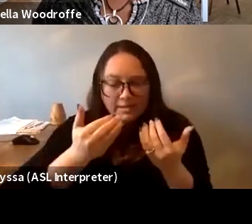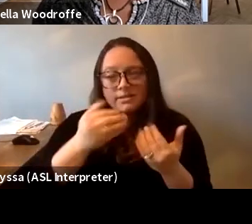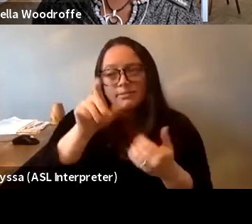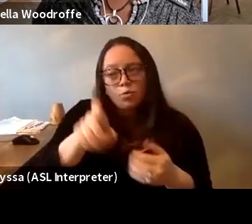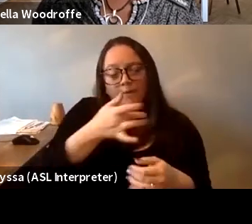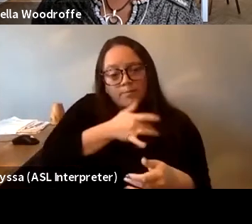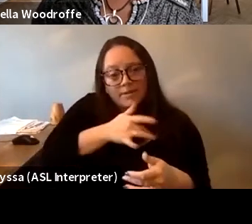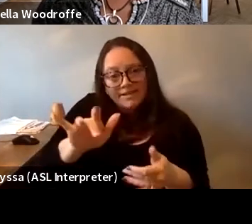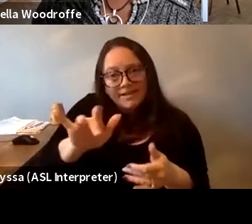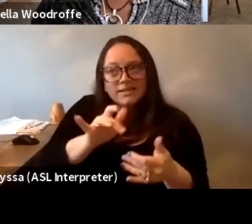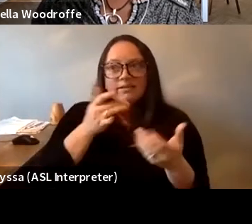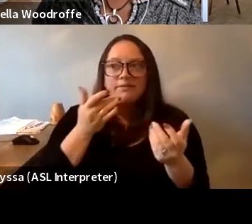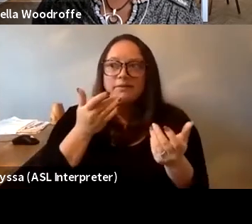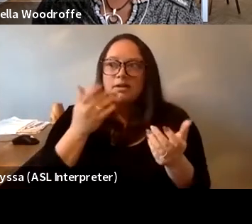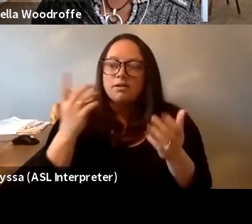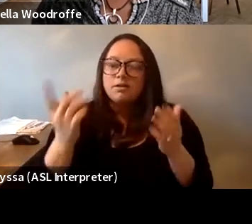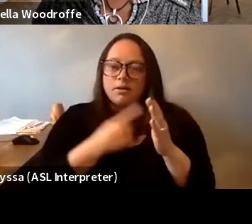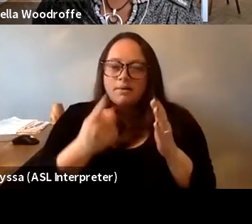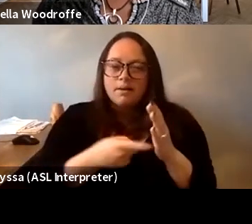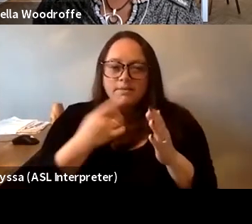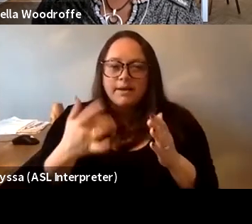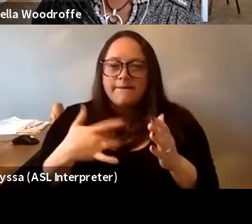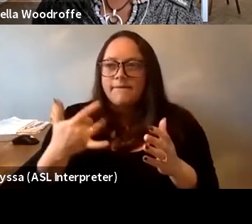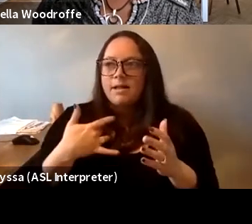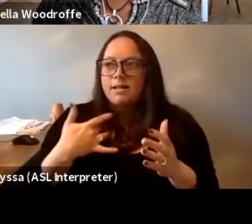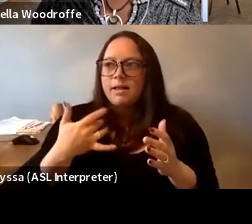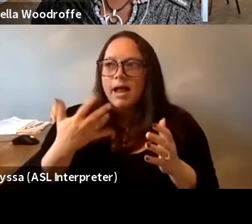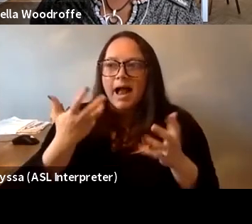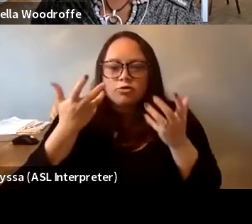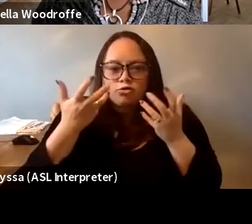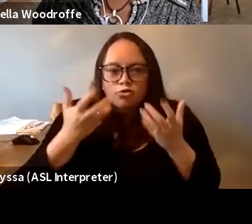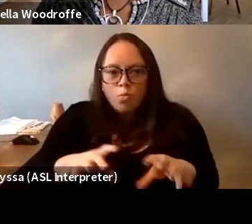I feel like I don't want her to carry that burden, I don't want